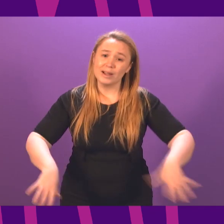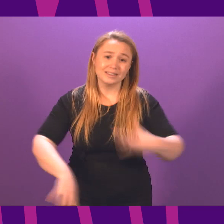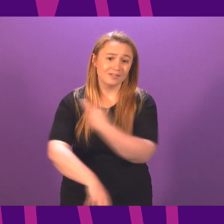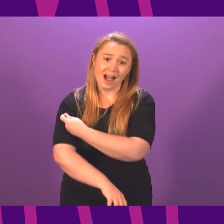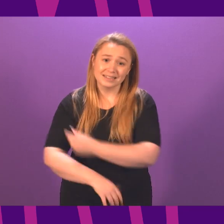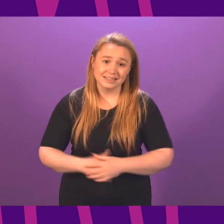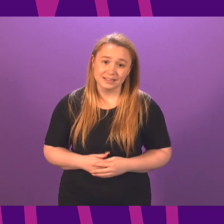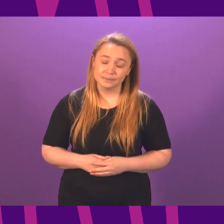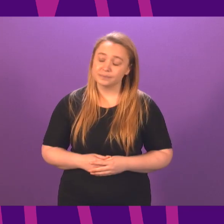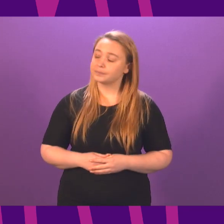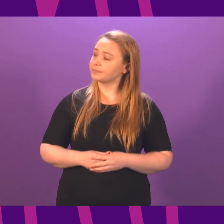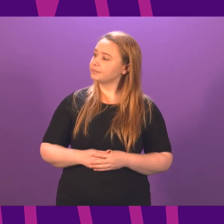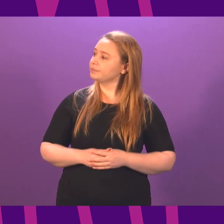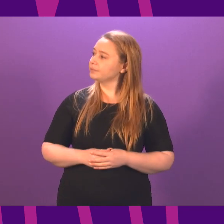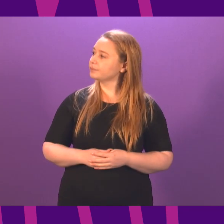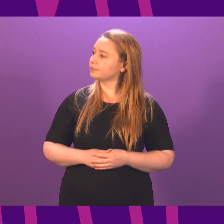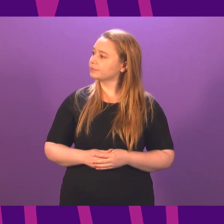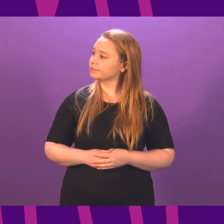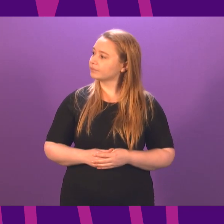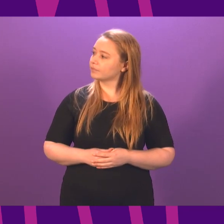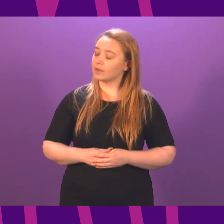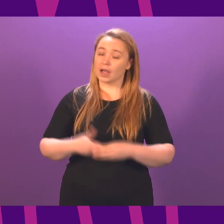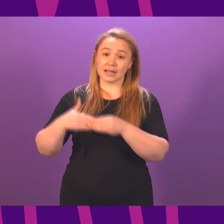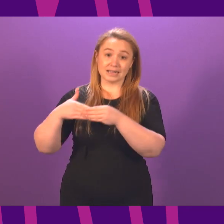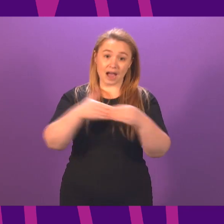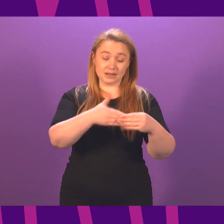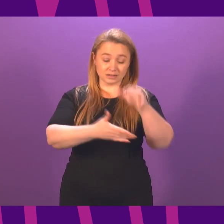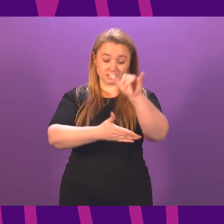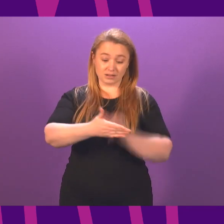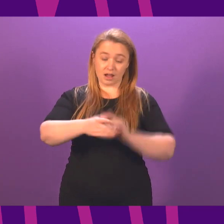Guidance is published on a range of things. I will specifically check the state of the guidance on